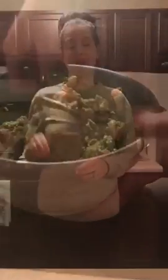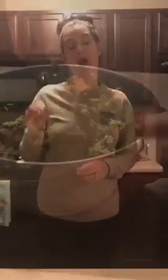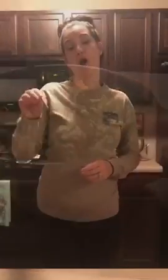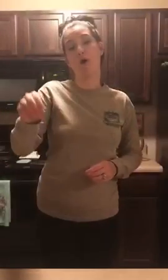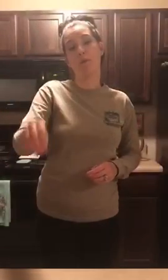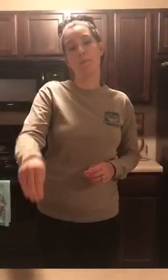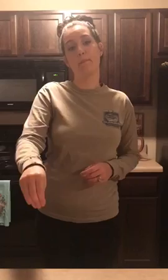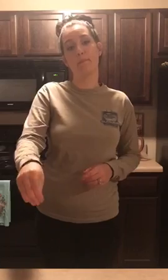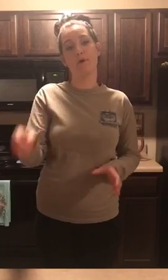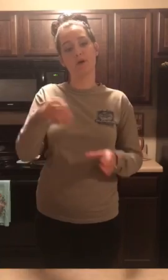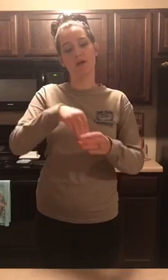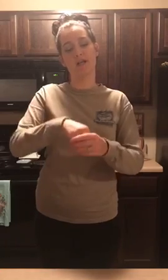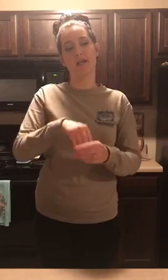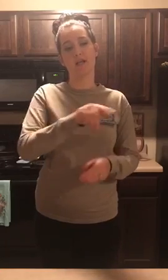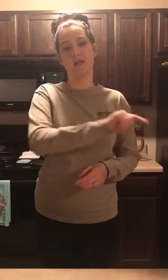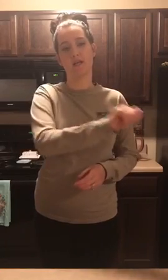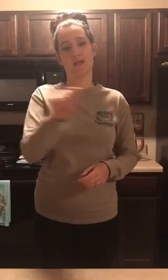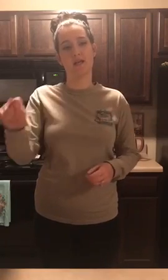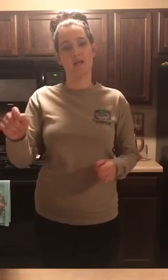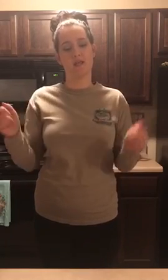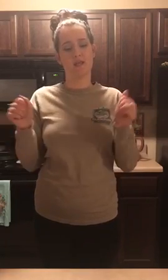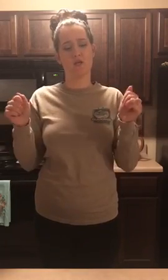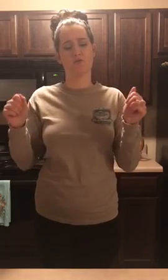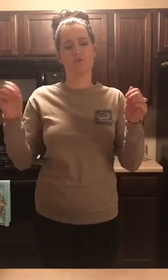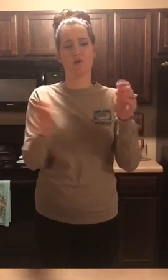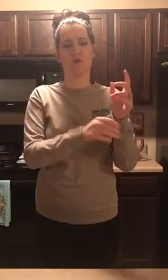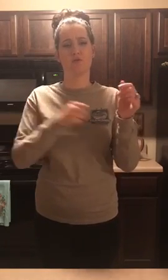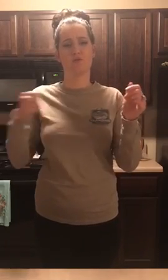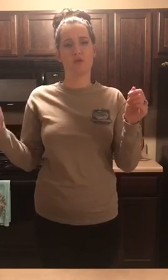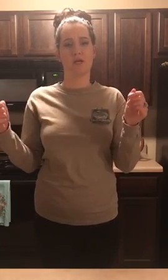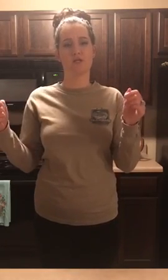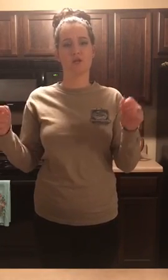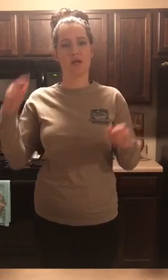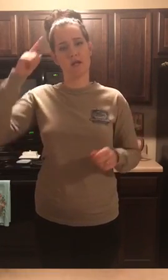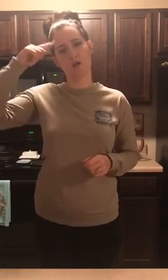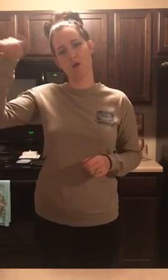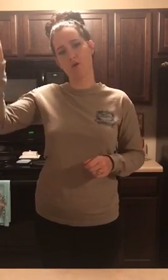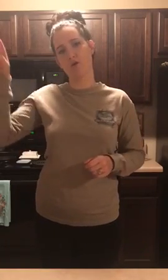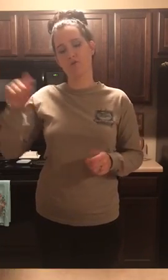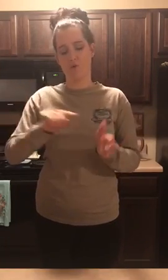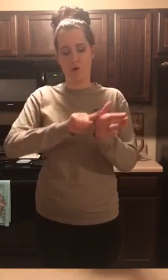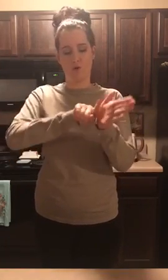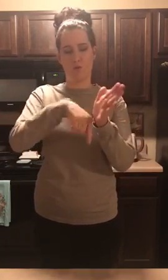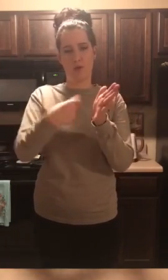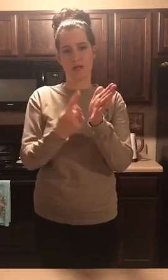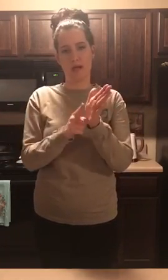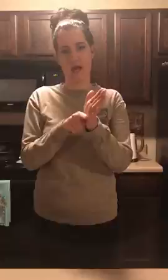Put in the refrigerator for 1 hour.